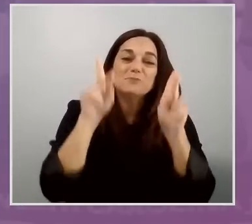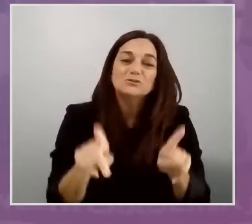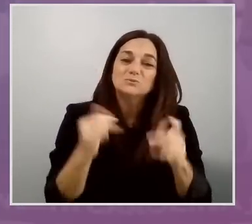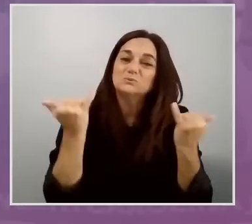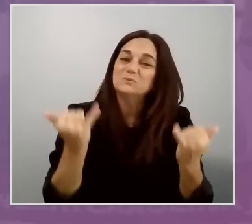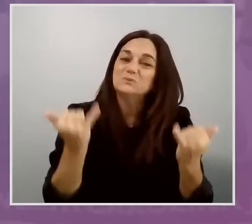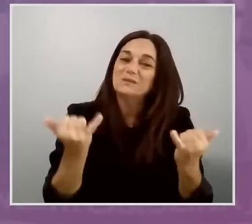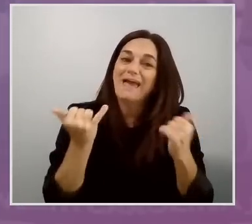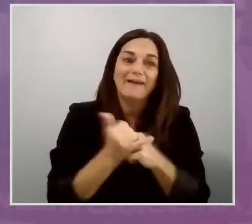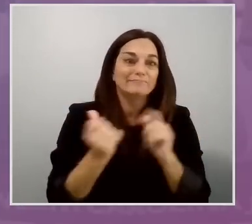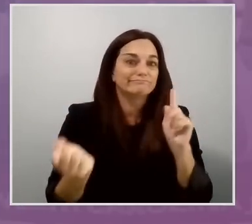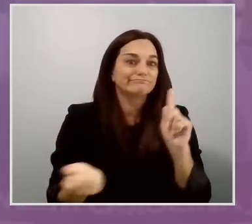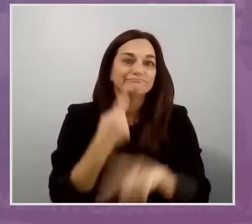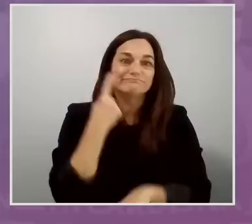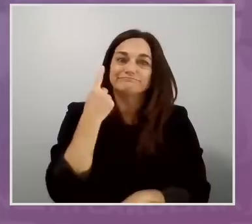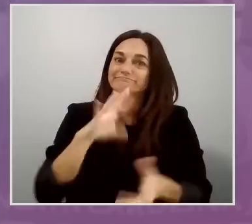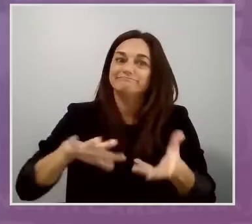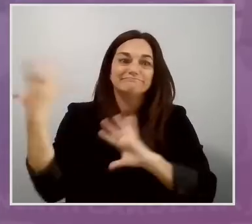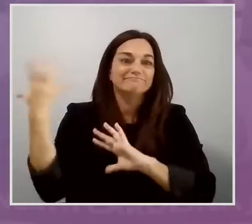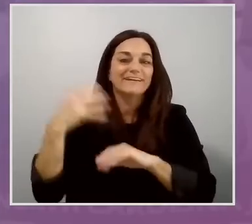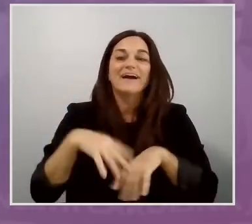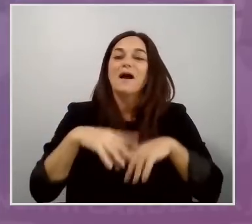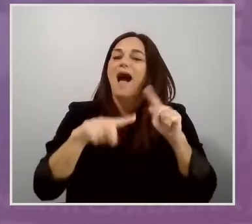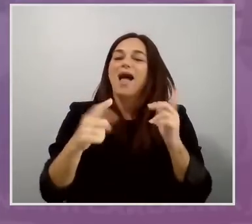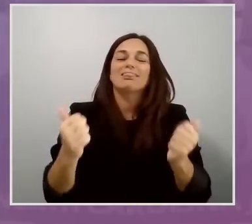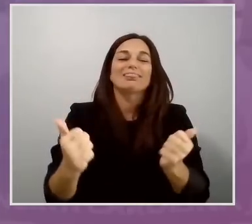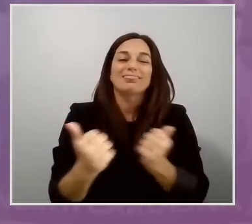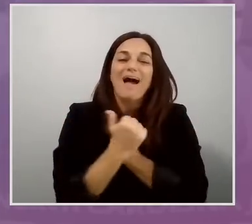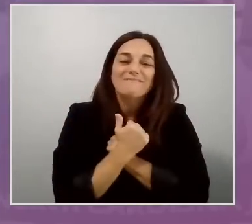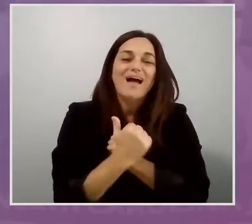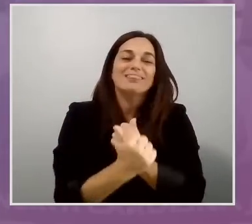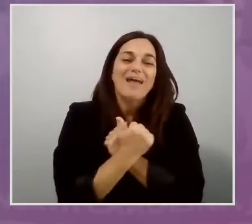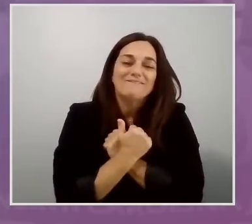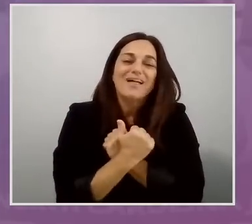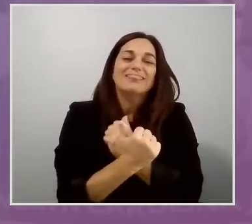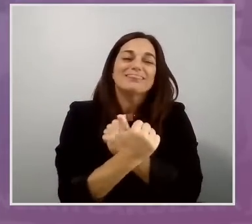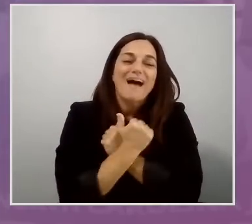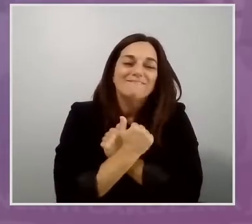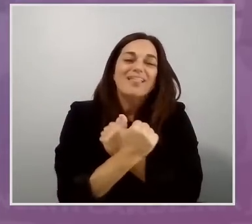WAS SUPPOSED TO BE WITH YOU IN PERSON TODAY.